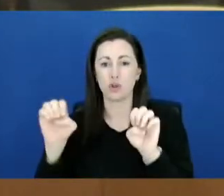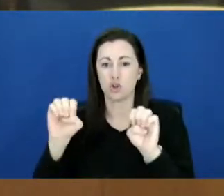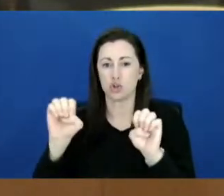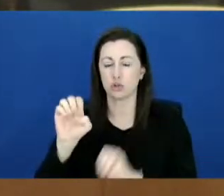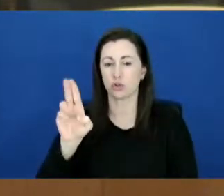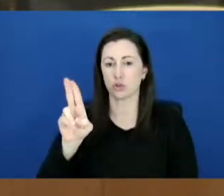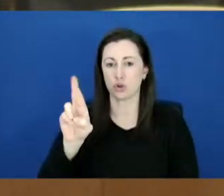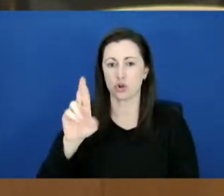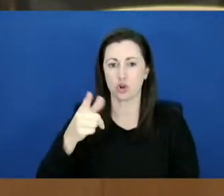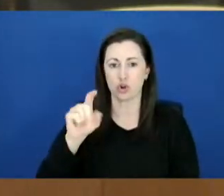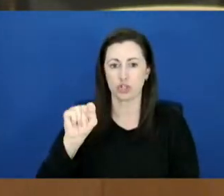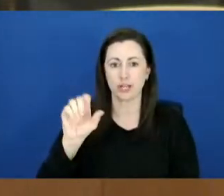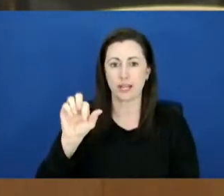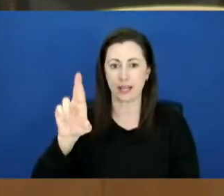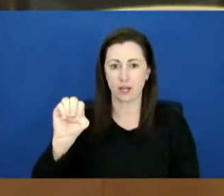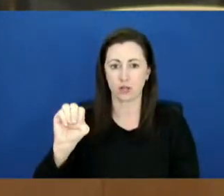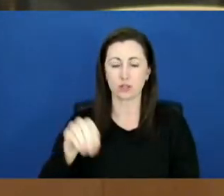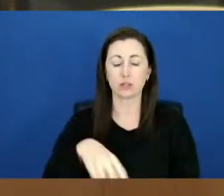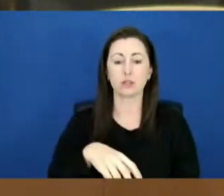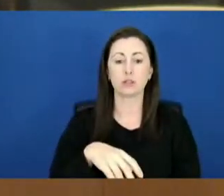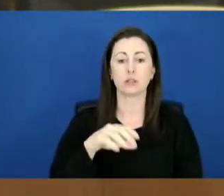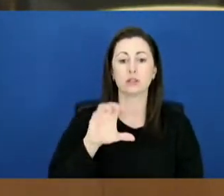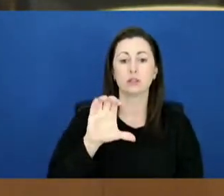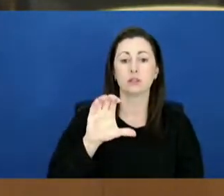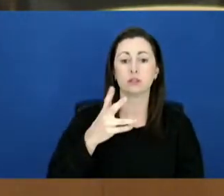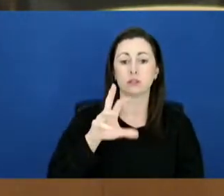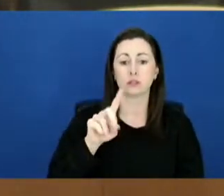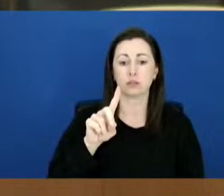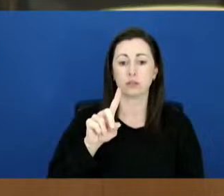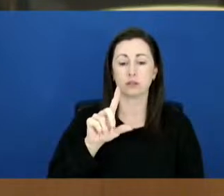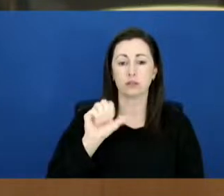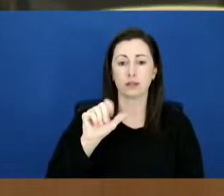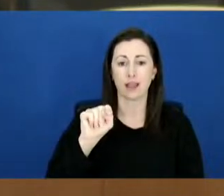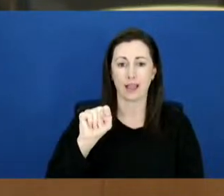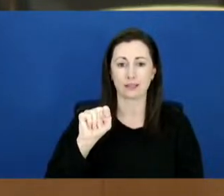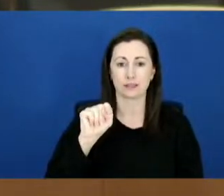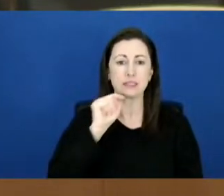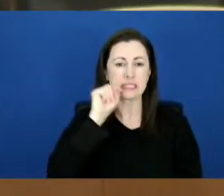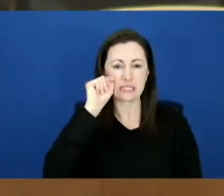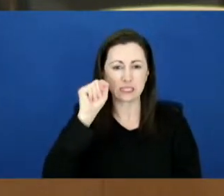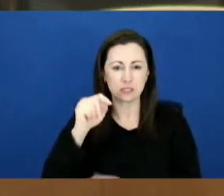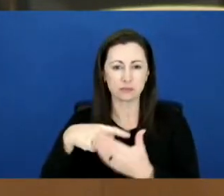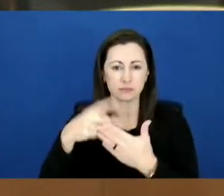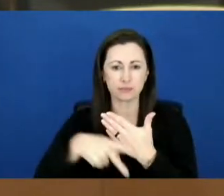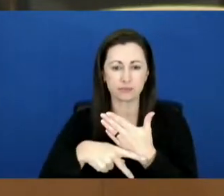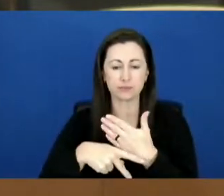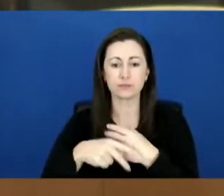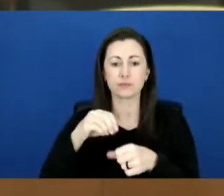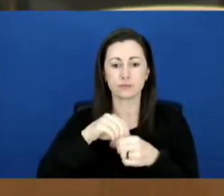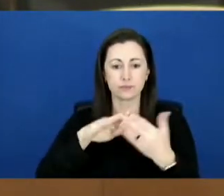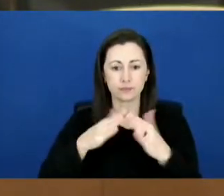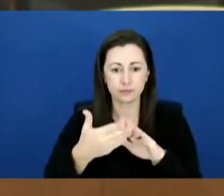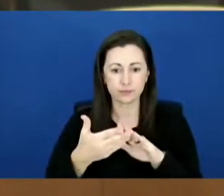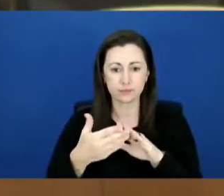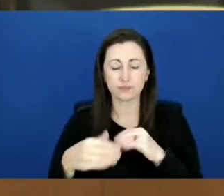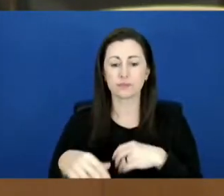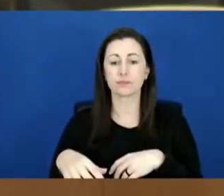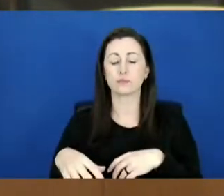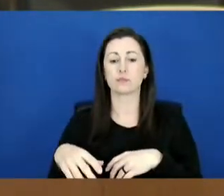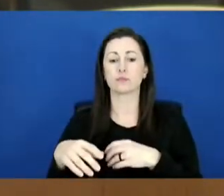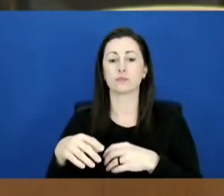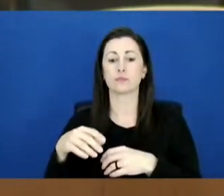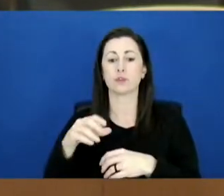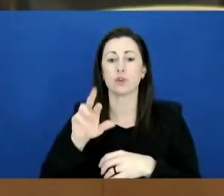BEHAVIORAL HEALTH URGENT CARE,